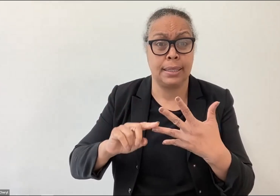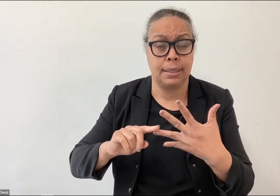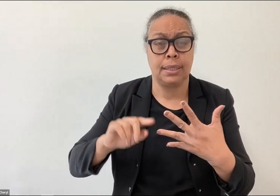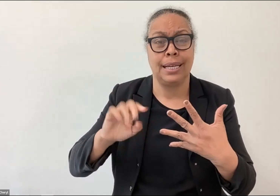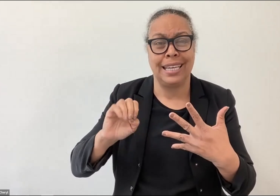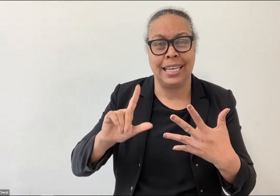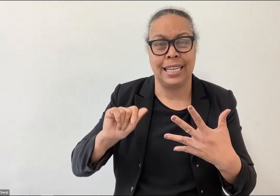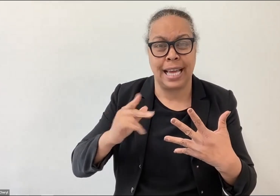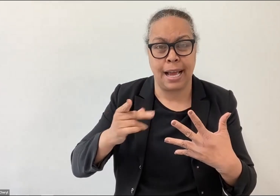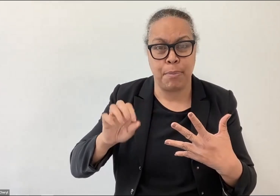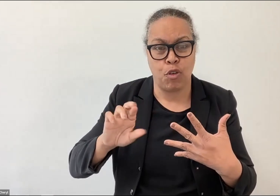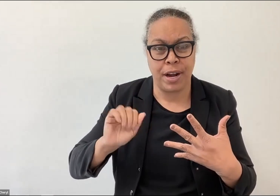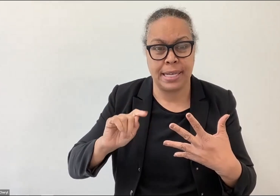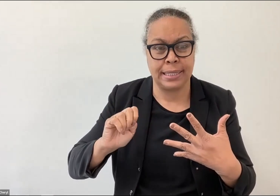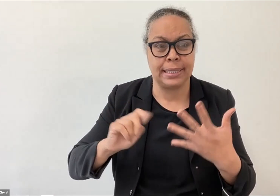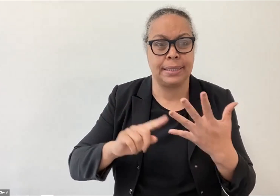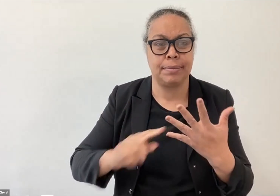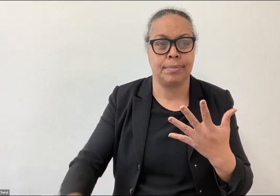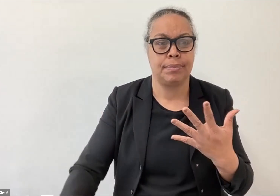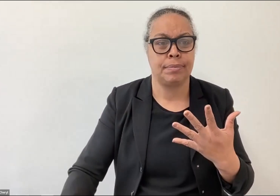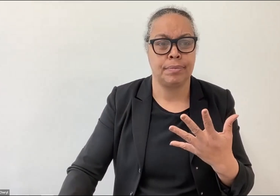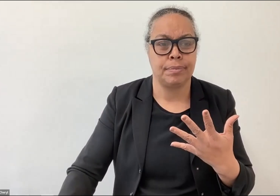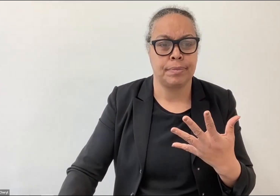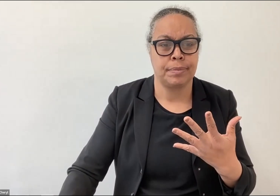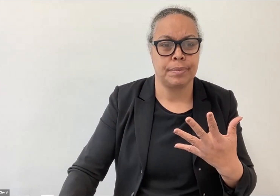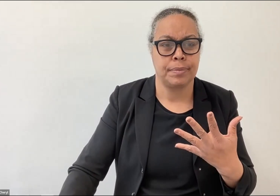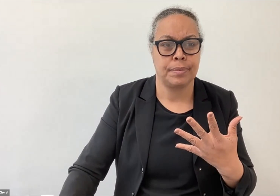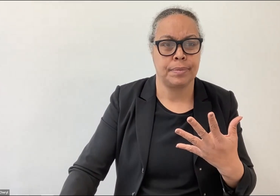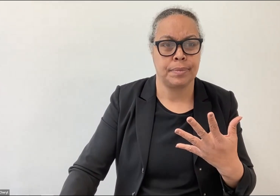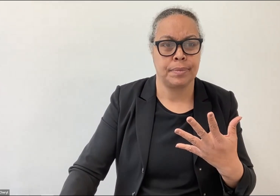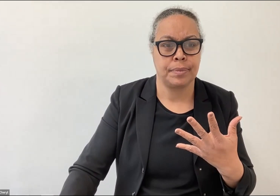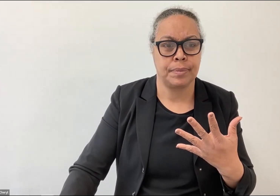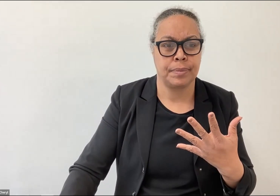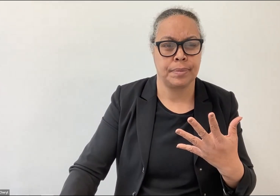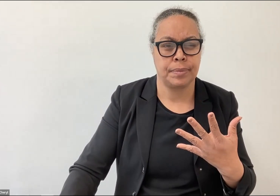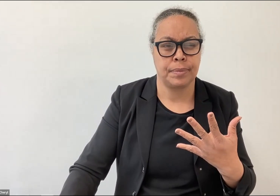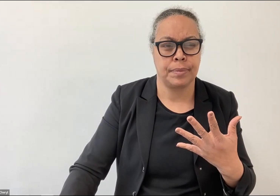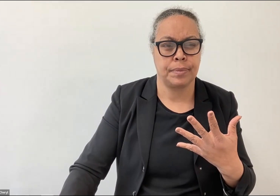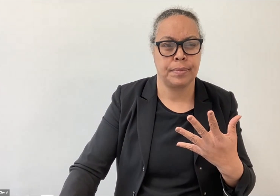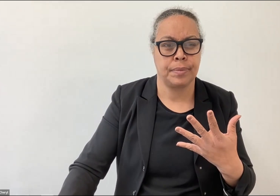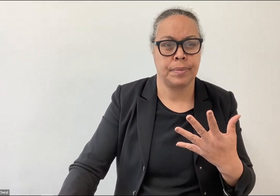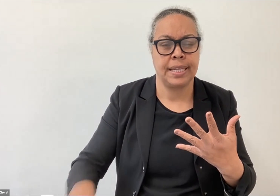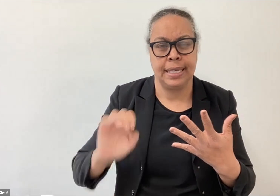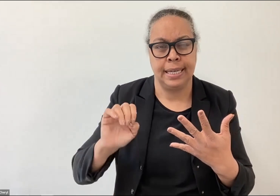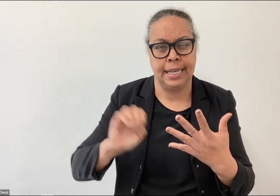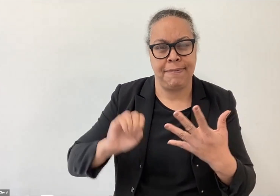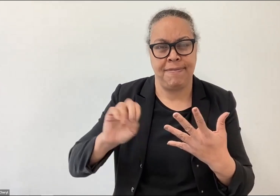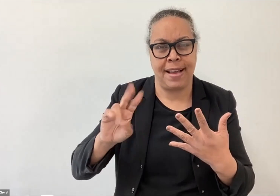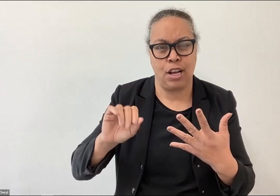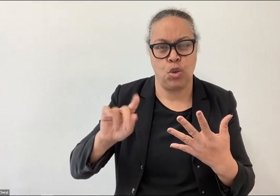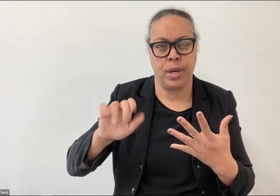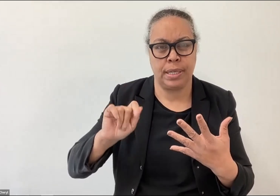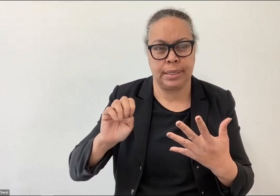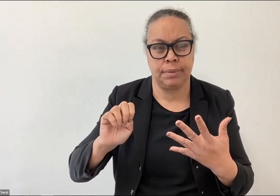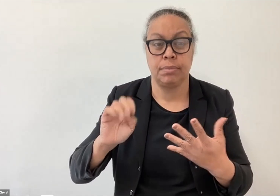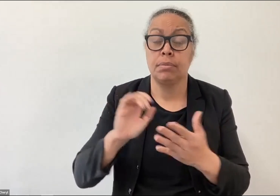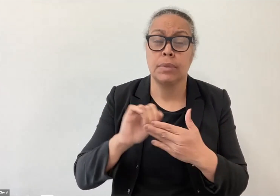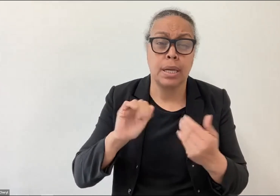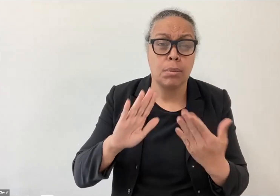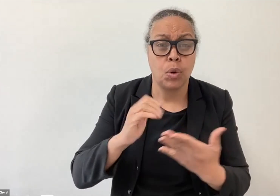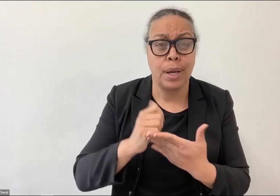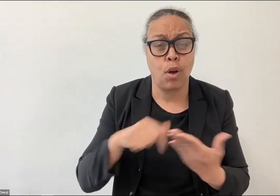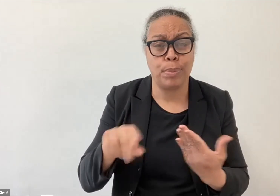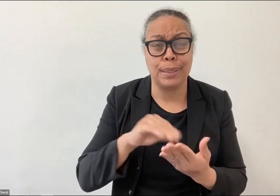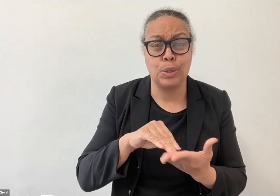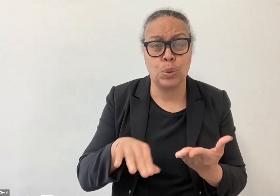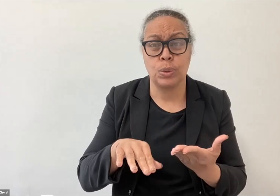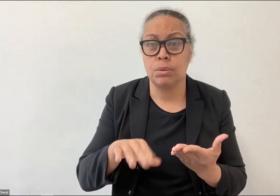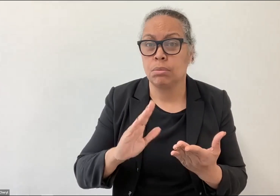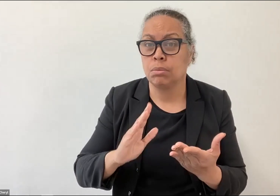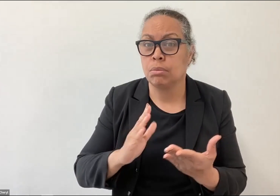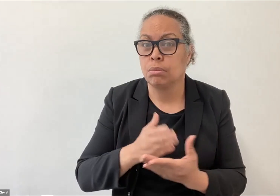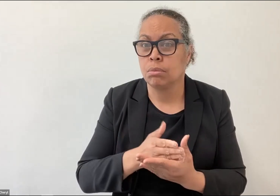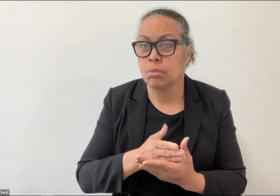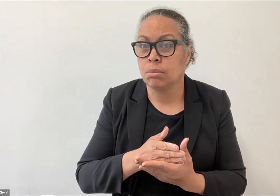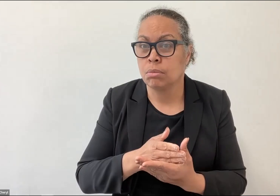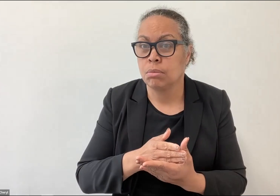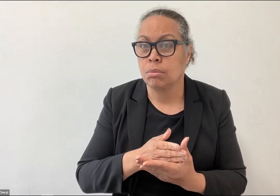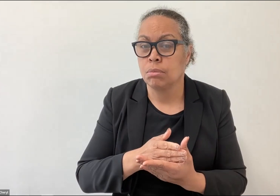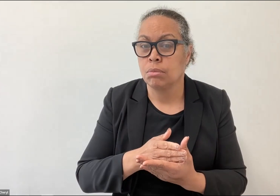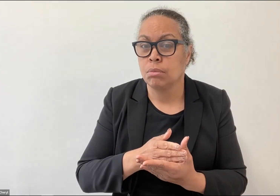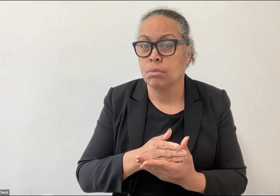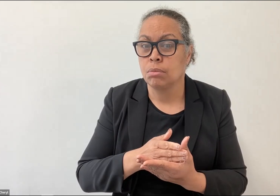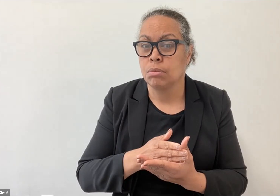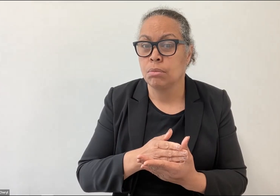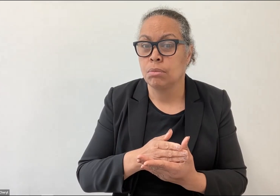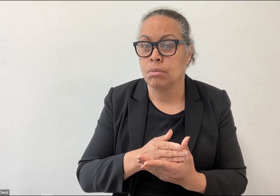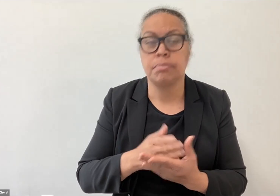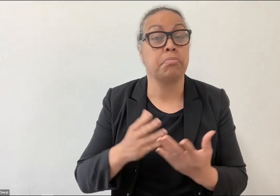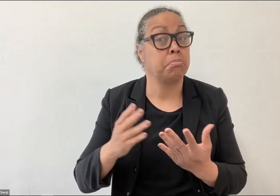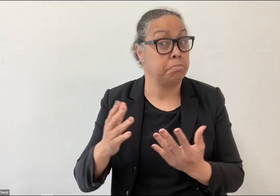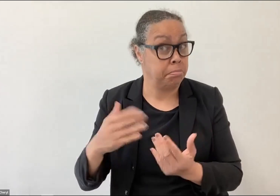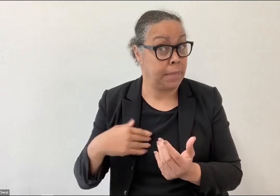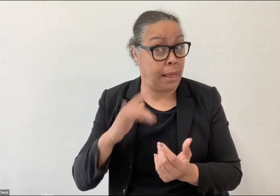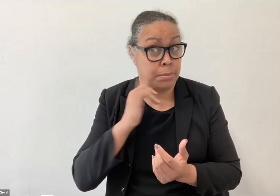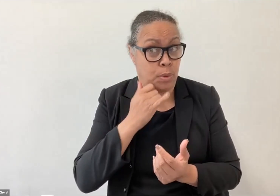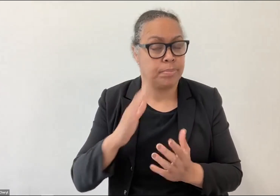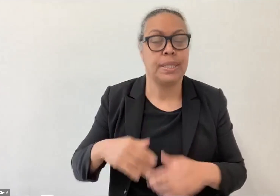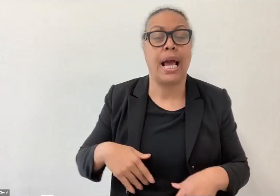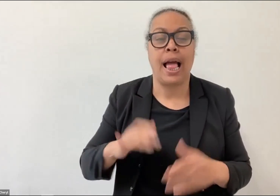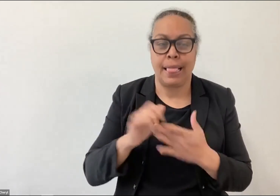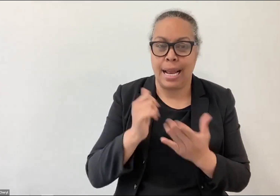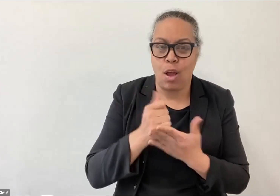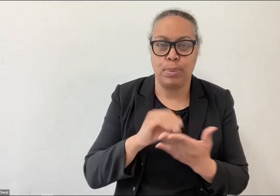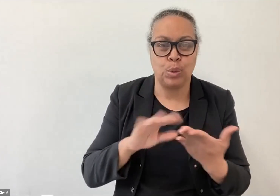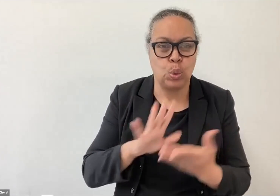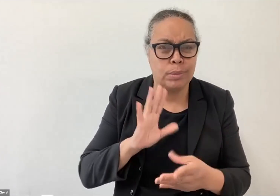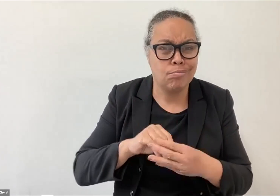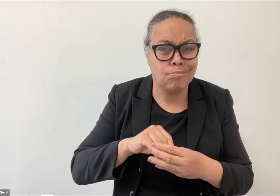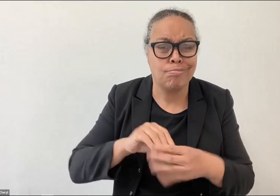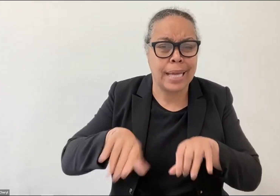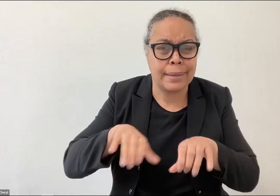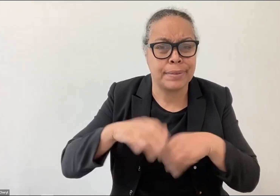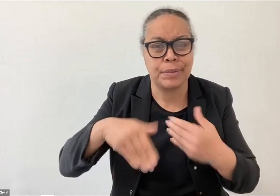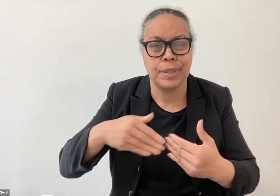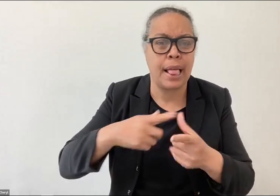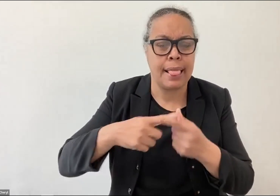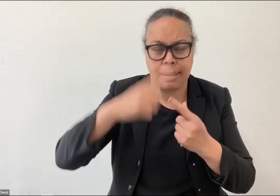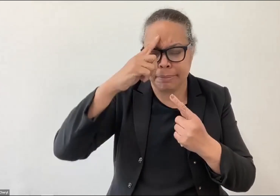So. so you'll see each of those phases indicated in the lesson plans help students to build a strong foundation of not generated through active participation, and it also encourages higher order.